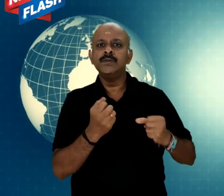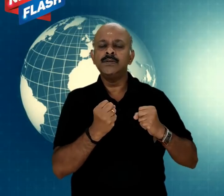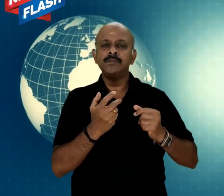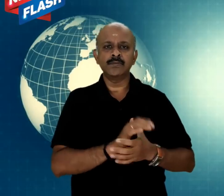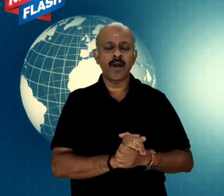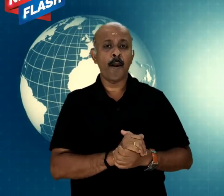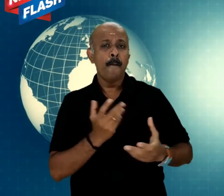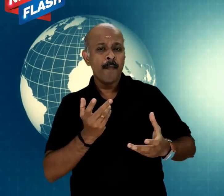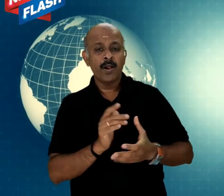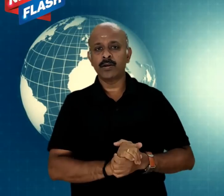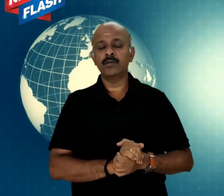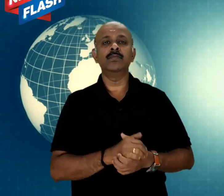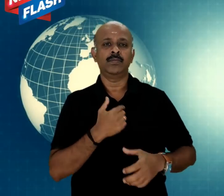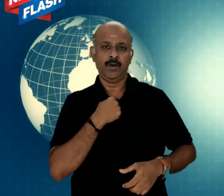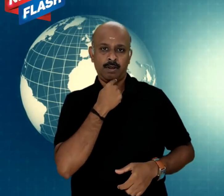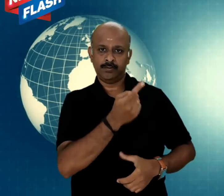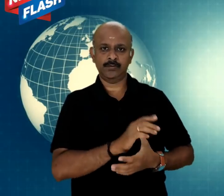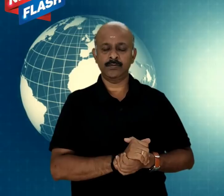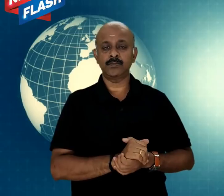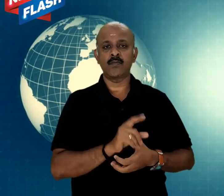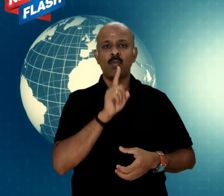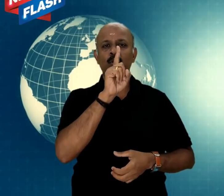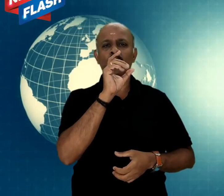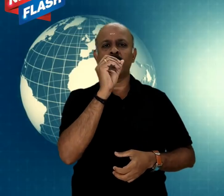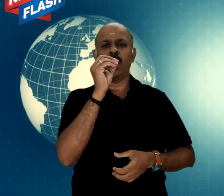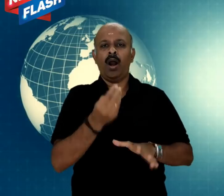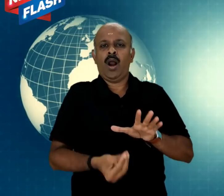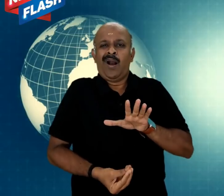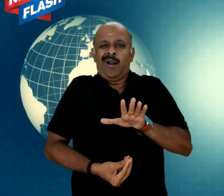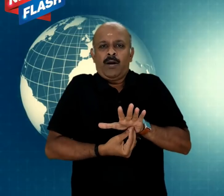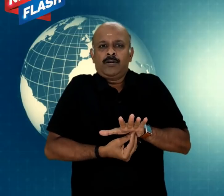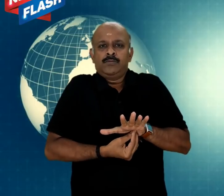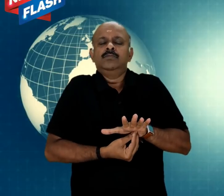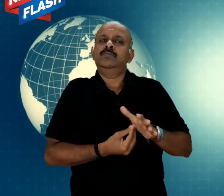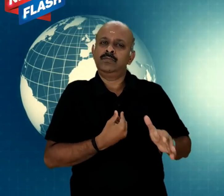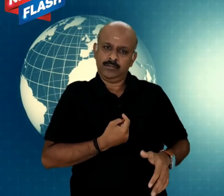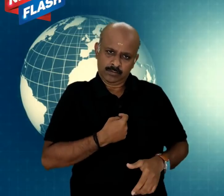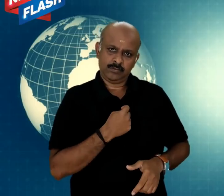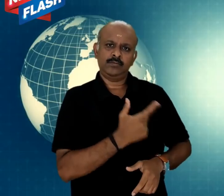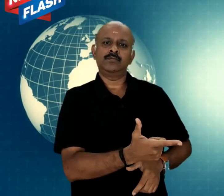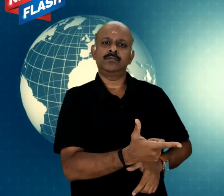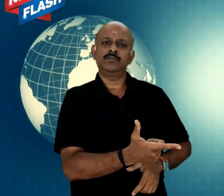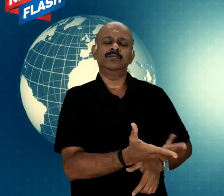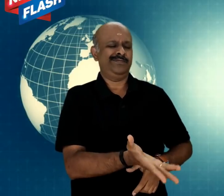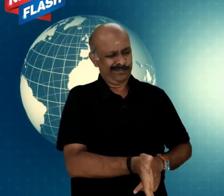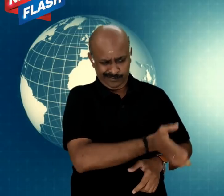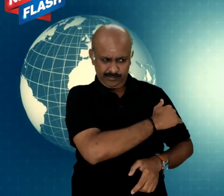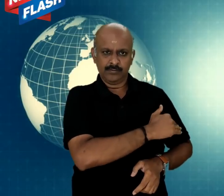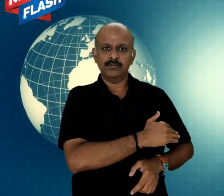however he rejects it. but the municipal workers asks for a 100 rupees bribe